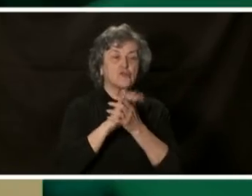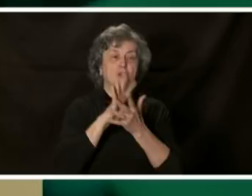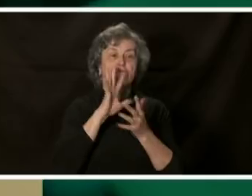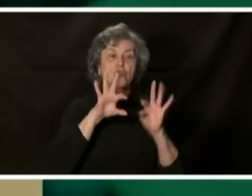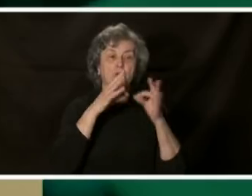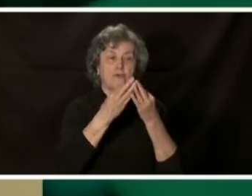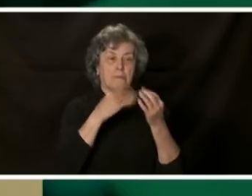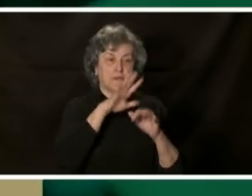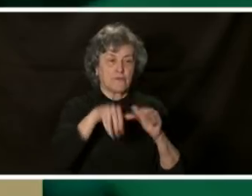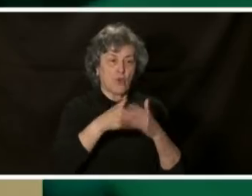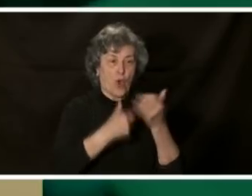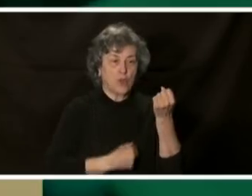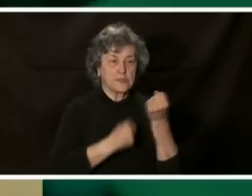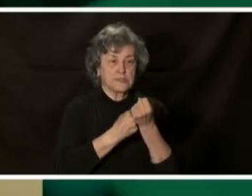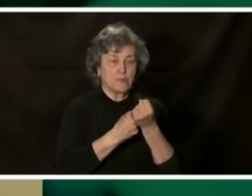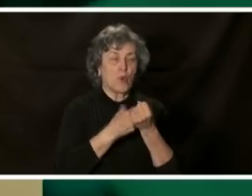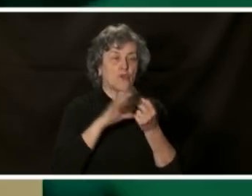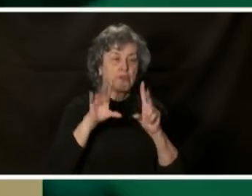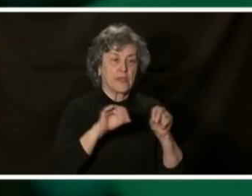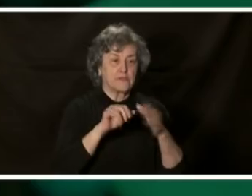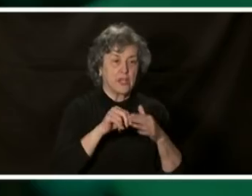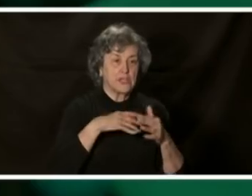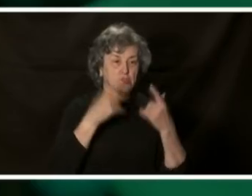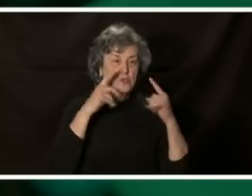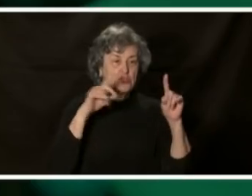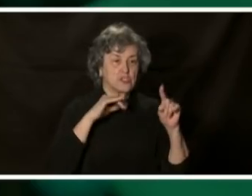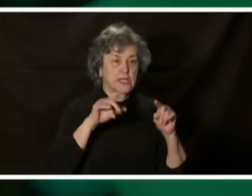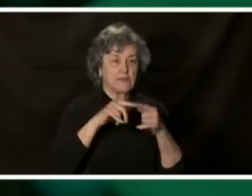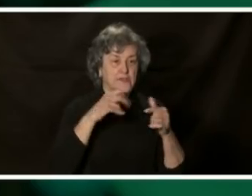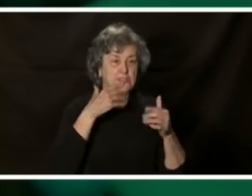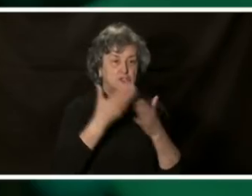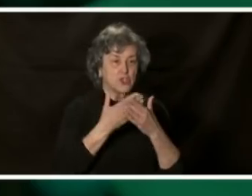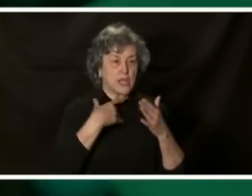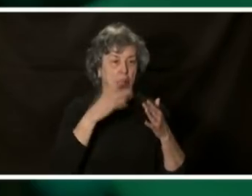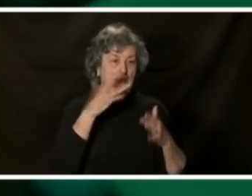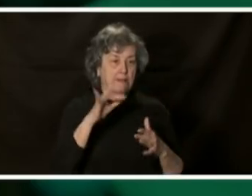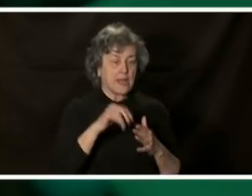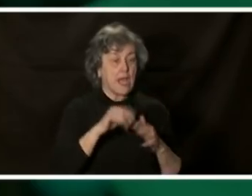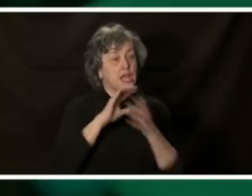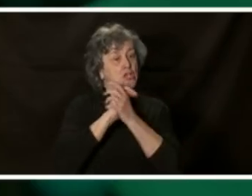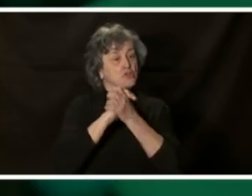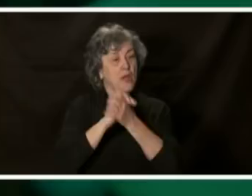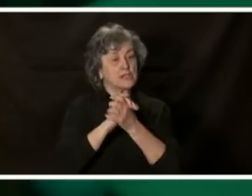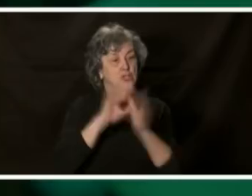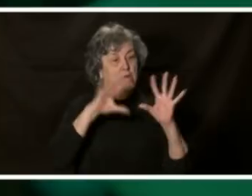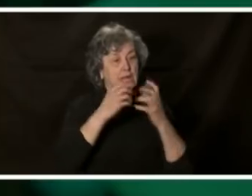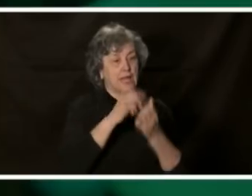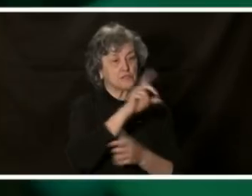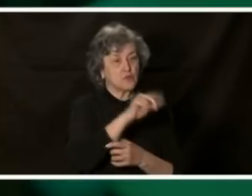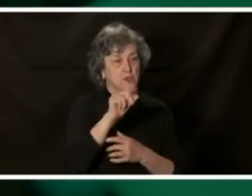TO ACHIEVE THIS IMPORTANT GOAL. GOOD LUCK. » CONGRATULATIONS CLASS OF 2020. WE ARE VERY PROUD OF YOU.